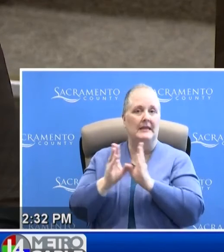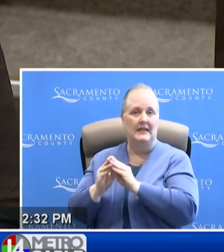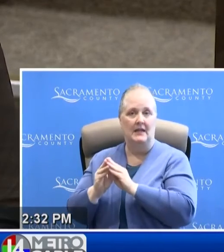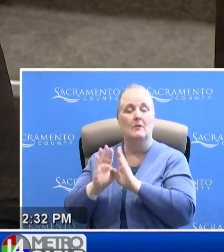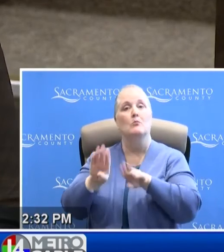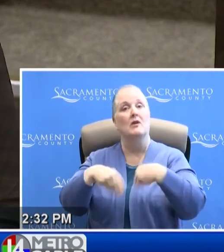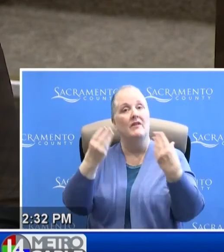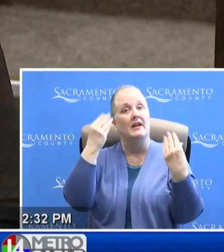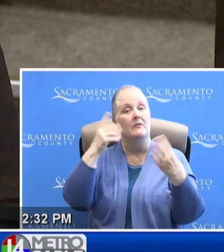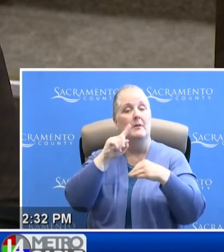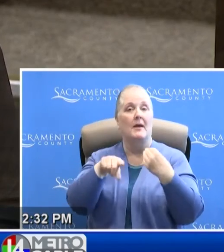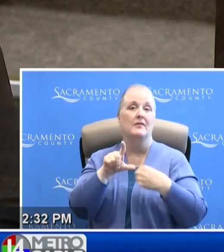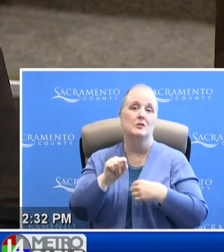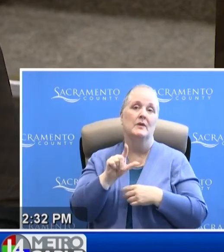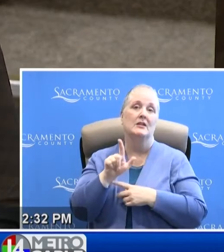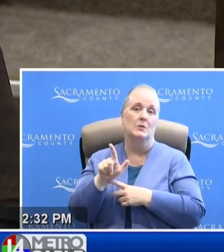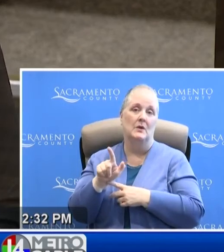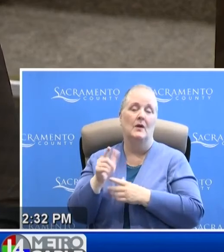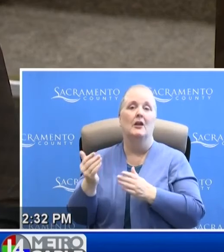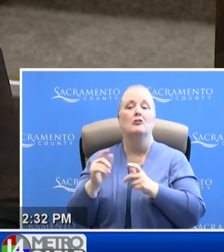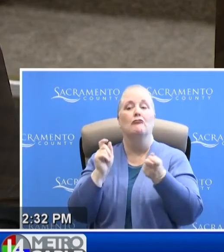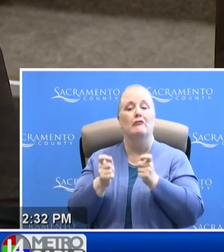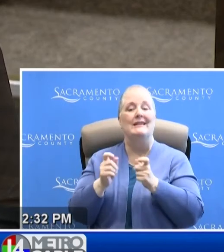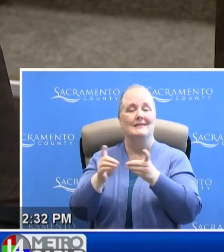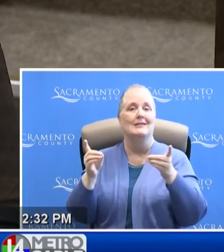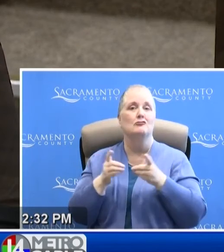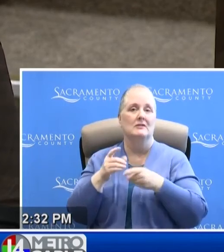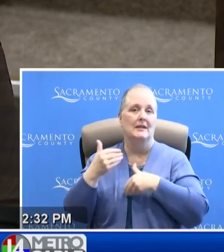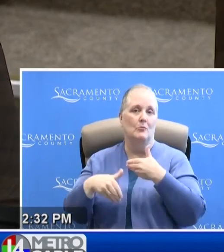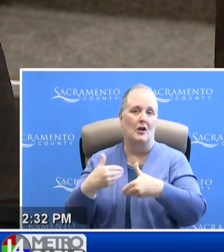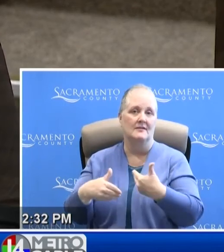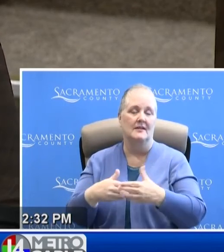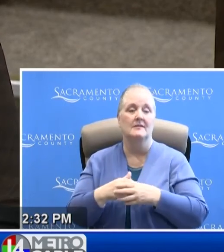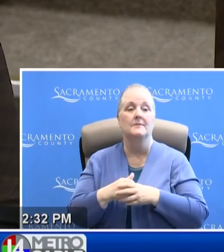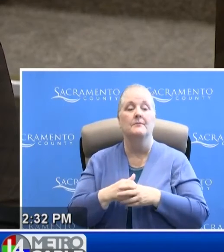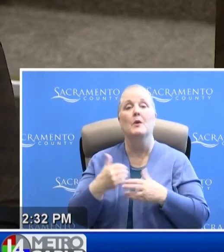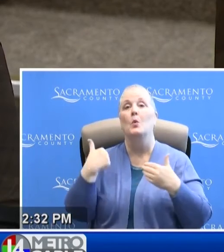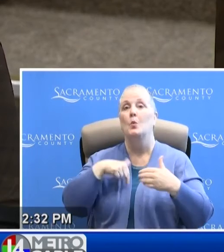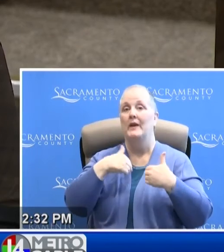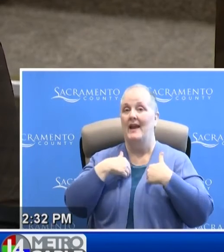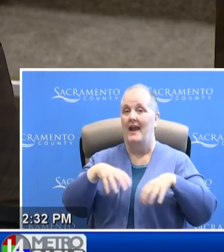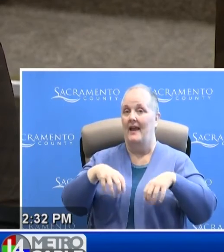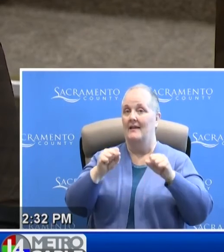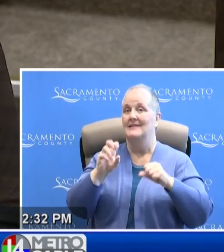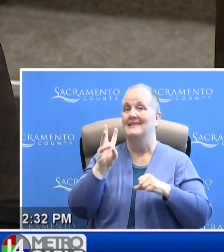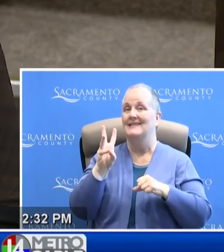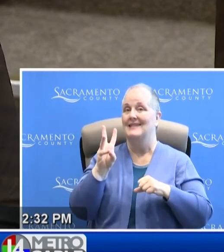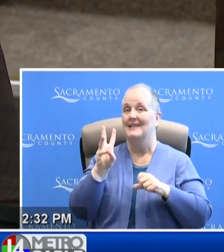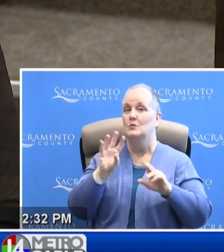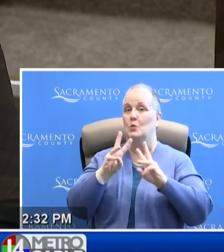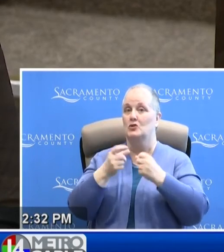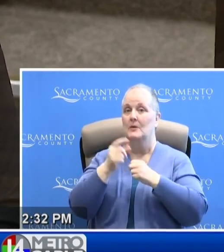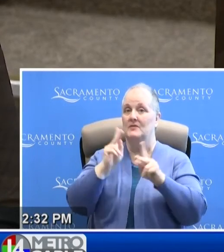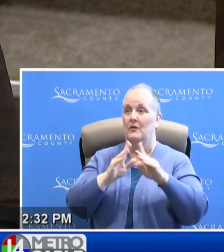about the 2021 redistricting process, held six public workshops in supervisors districts